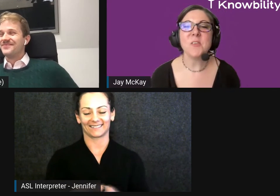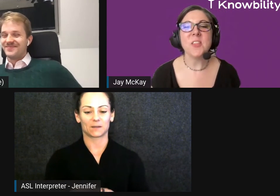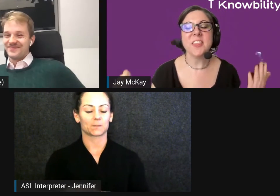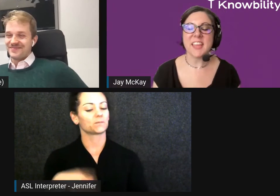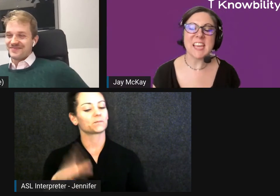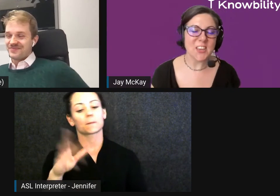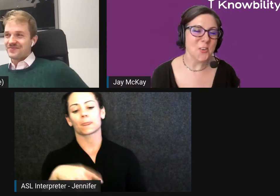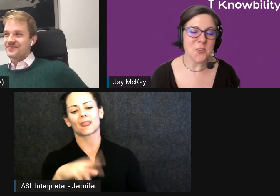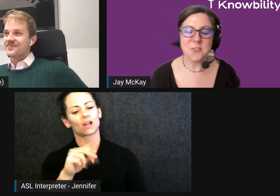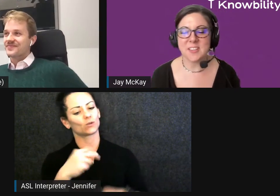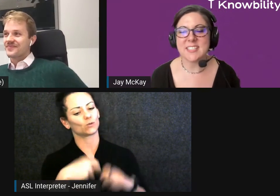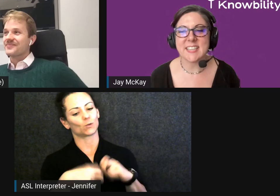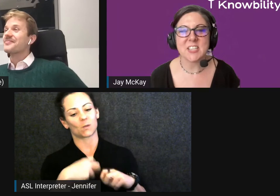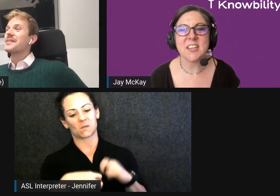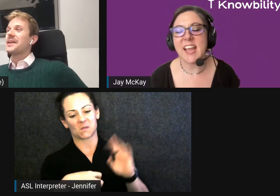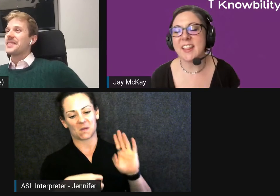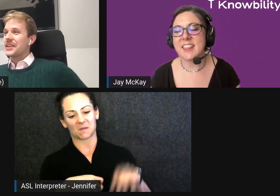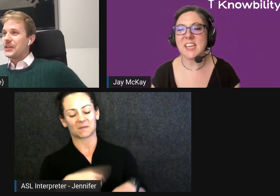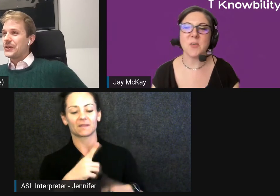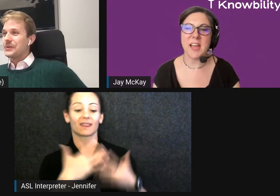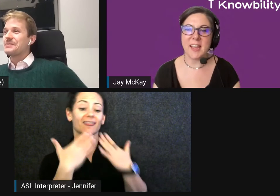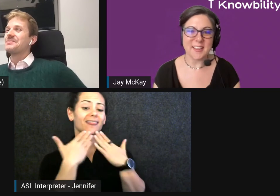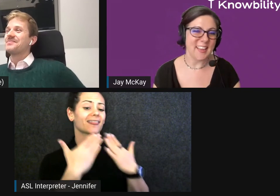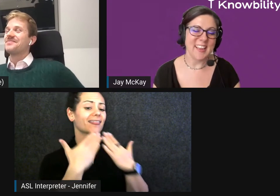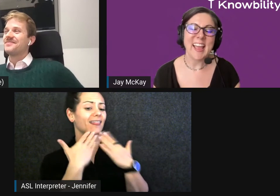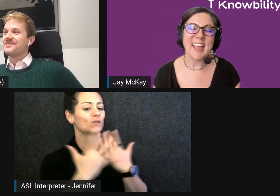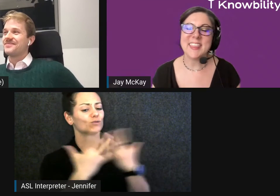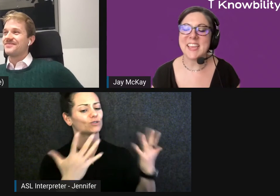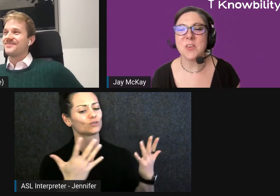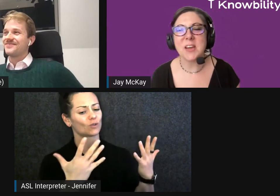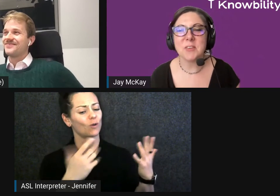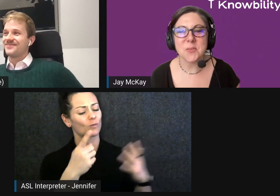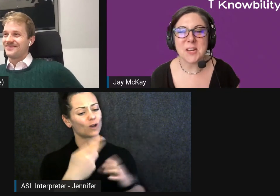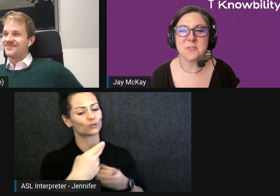Well, thank you for the session, and thank you everyone